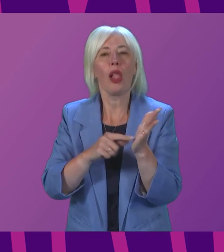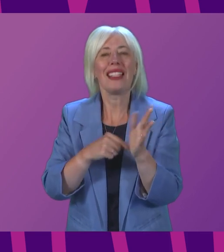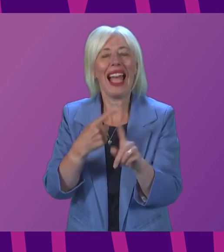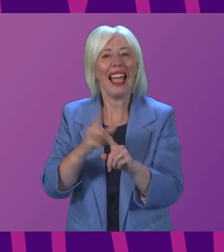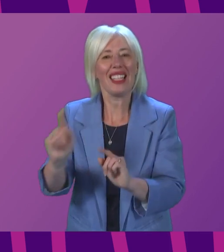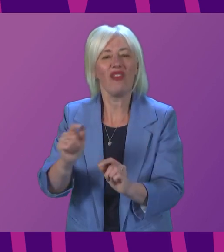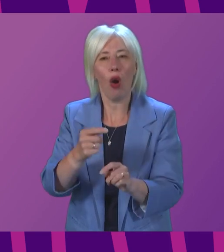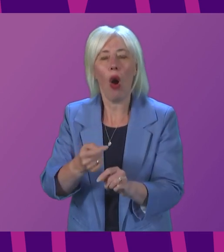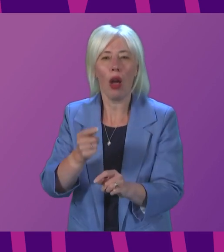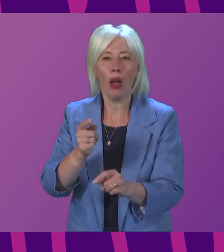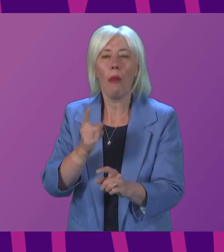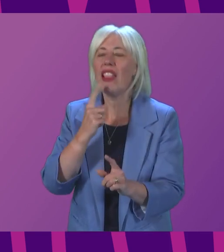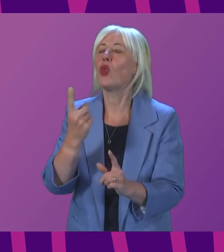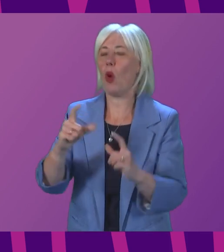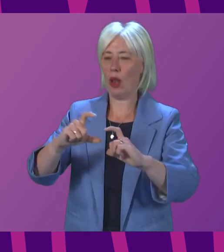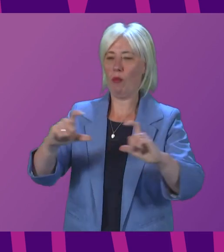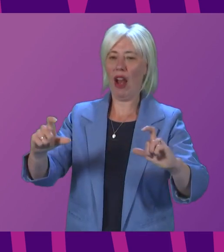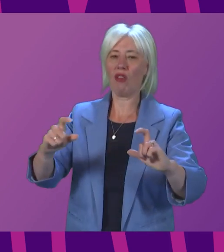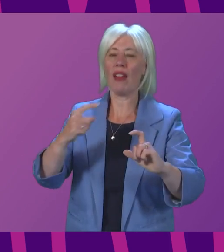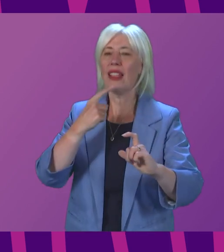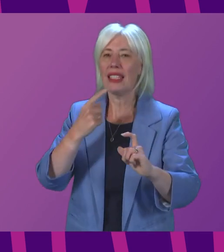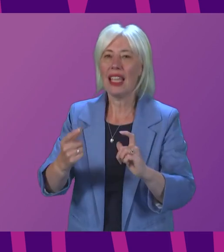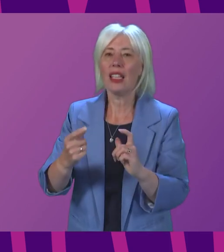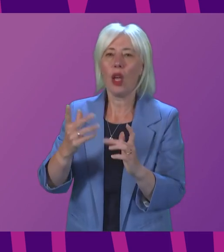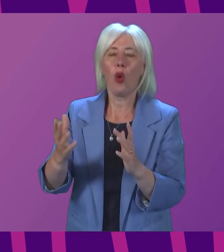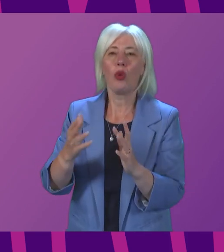but they presented one paragraph that would have taxed Irn-Bru and Pets at Home.